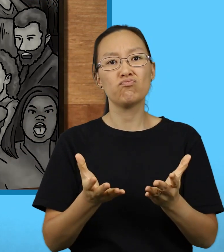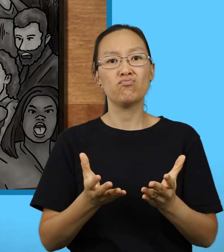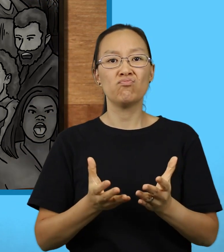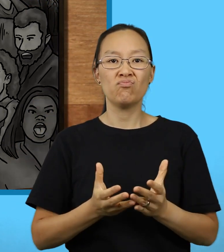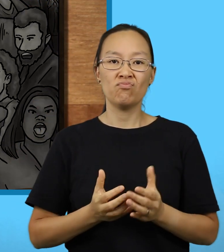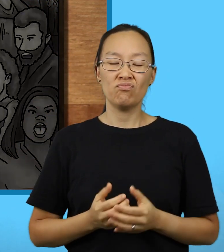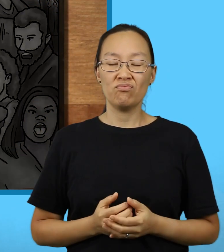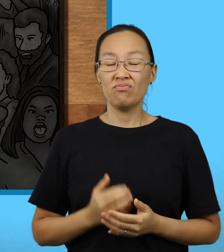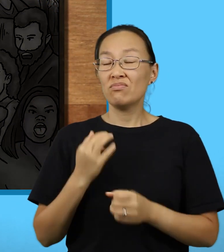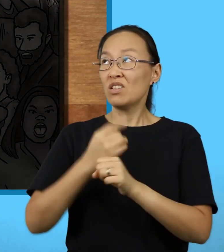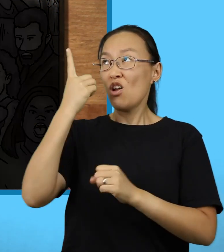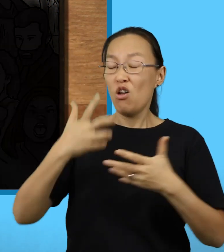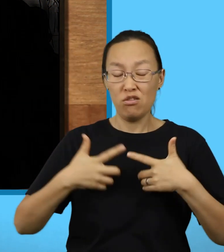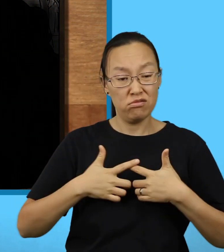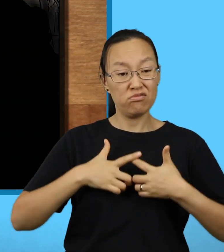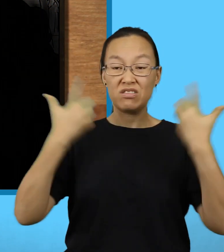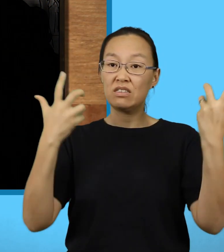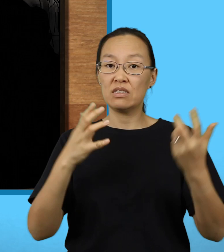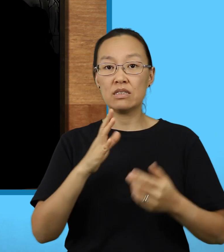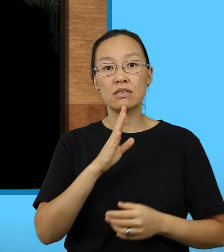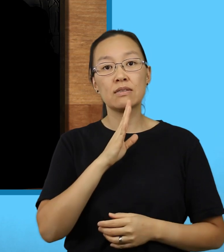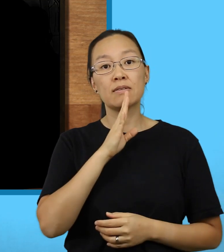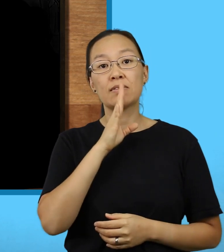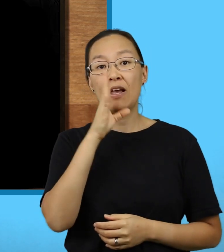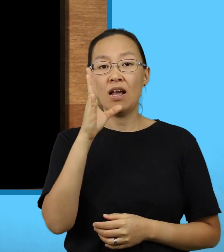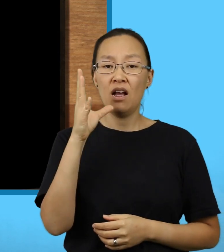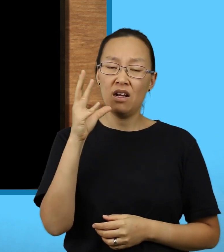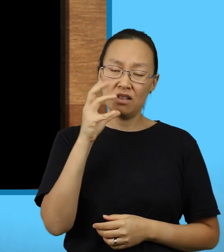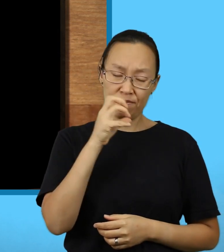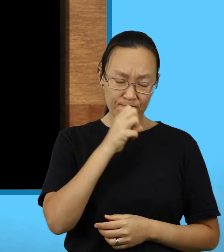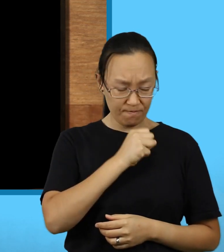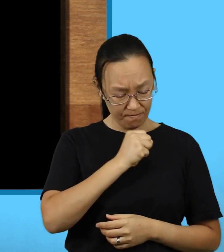So God feels angry and sad and deeply dismayed.